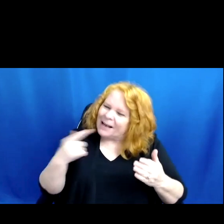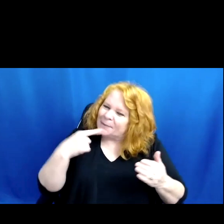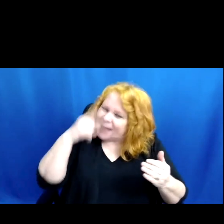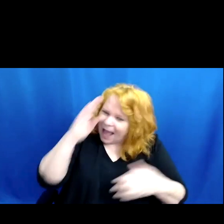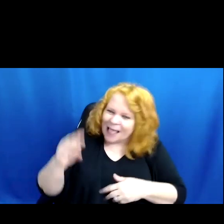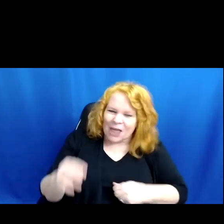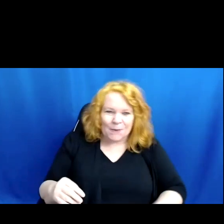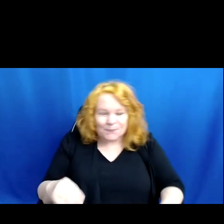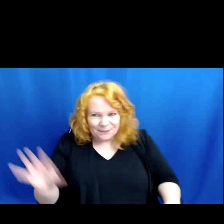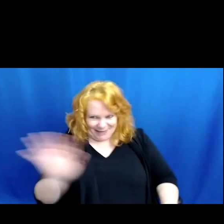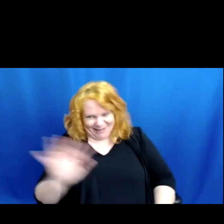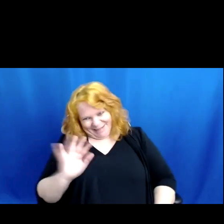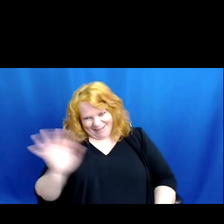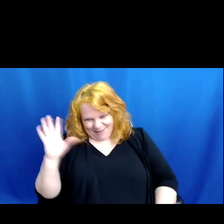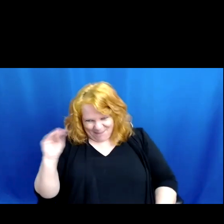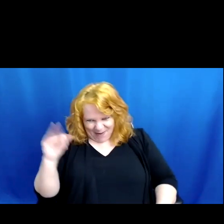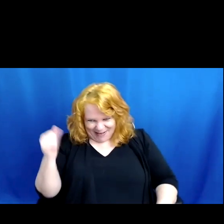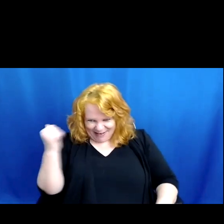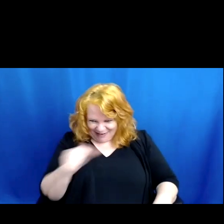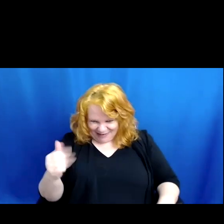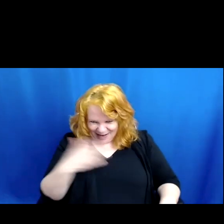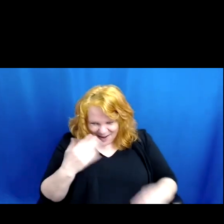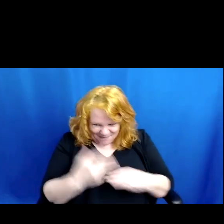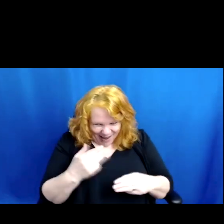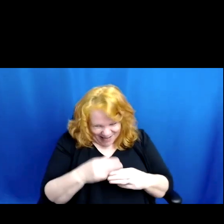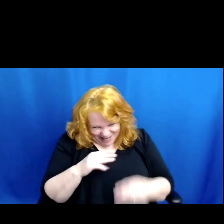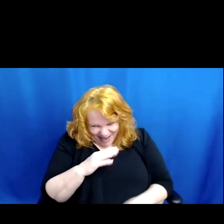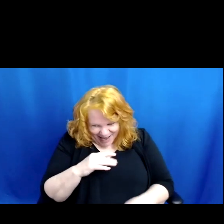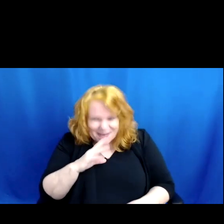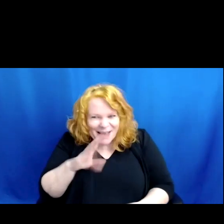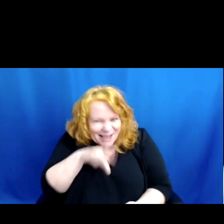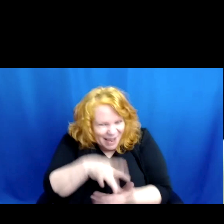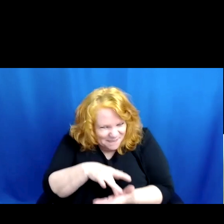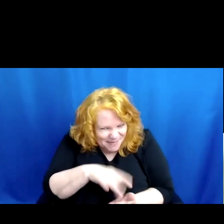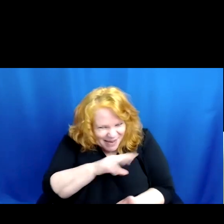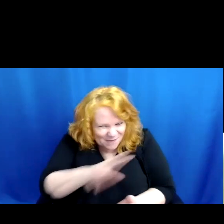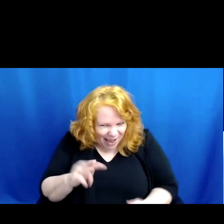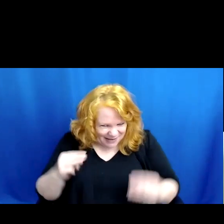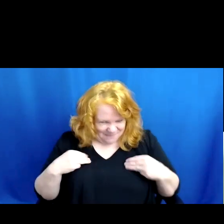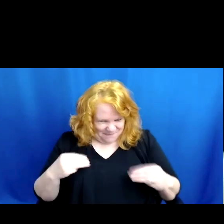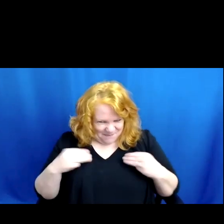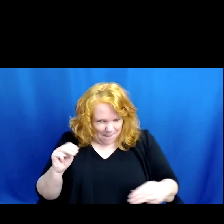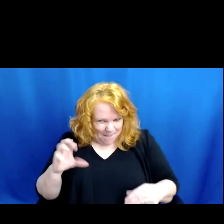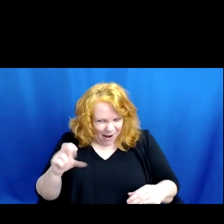Midwest Marvin: Hello boys and girls. My name is Midwest Marvin.